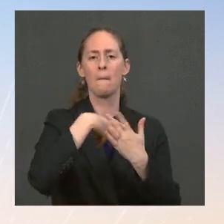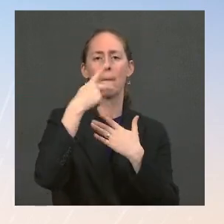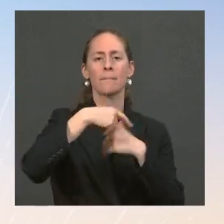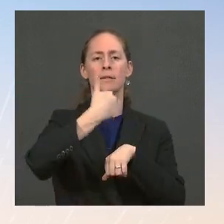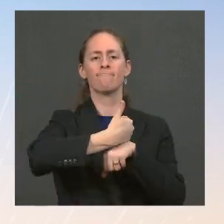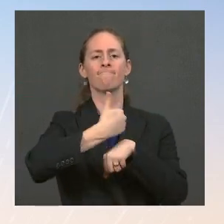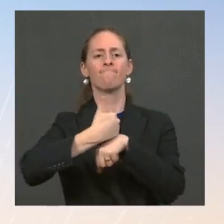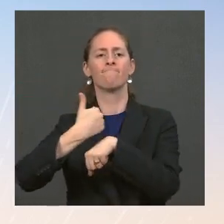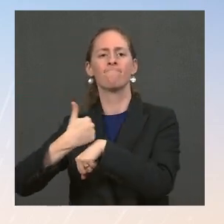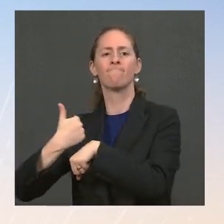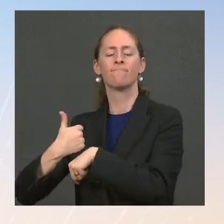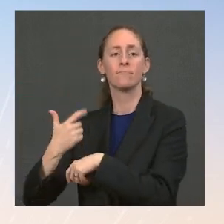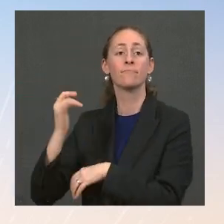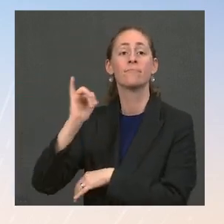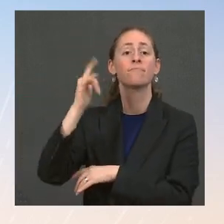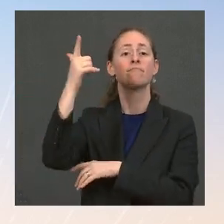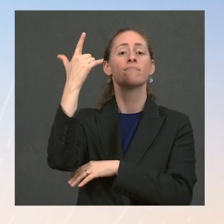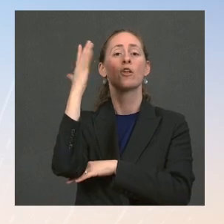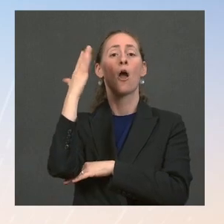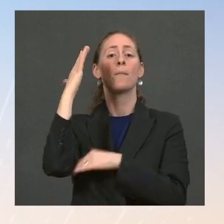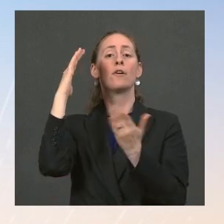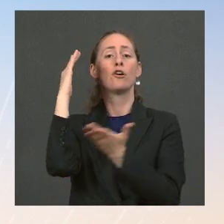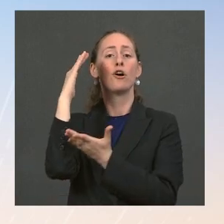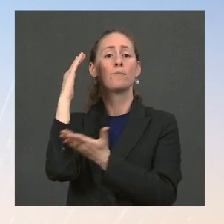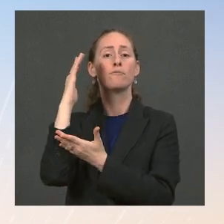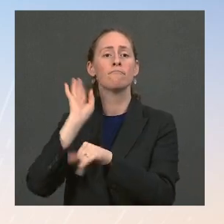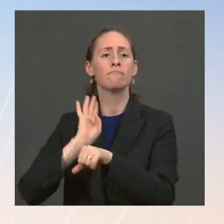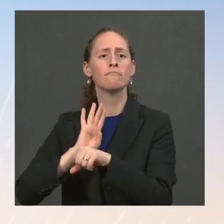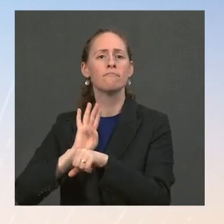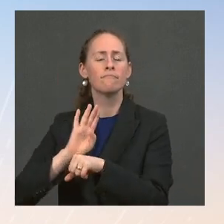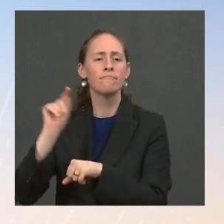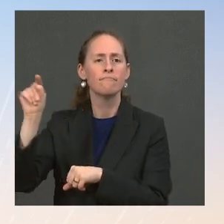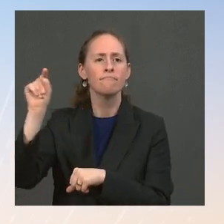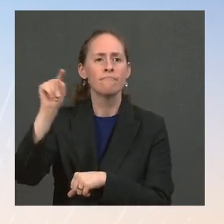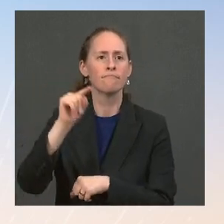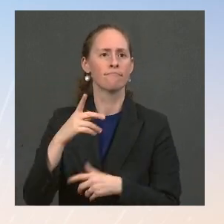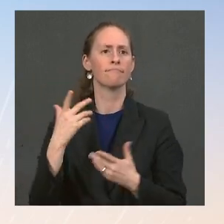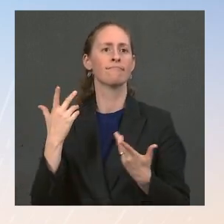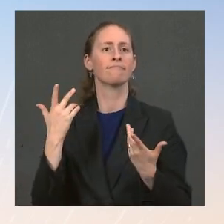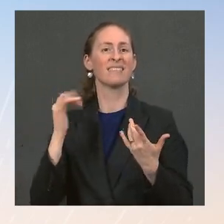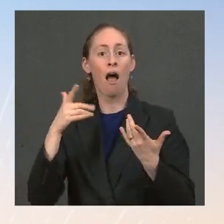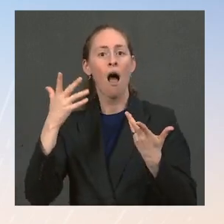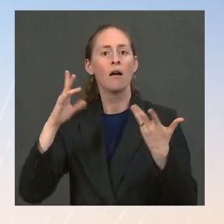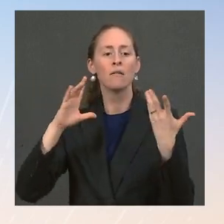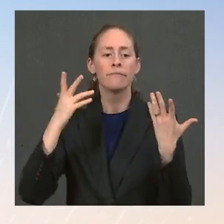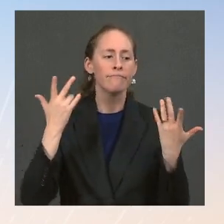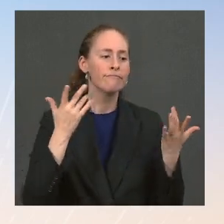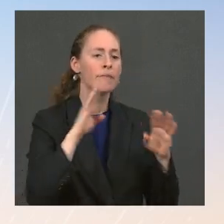quite a bit several months ago, and we saw the impact on how that impacted housing prices of new homes, specifically -- since its peak,